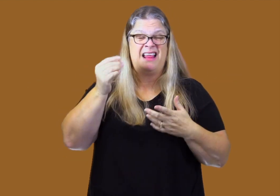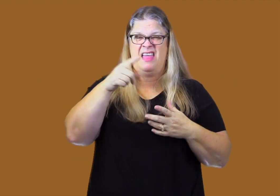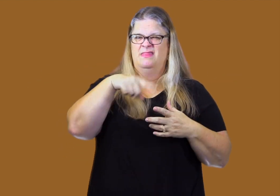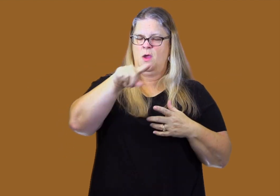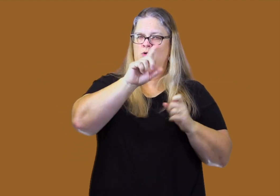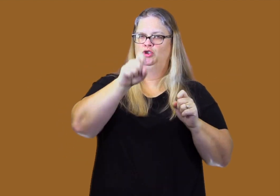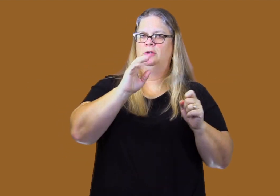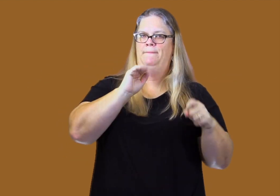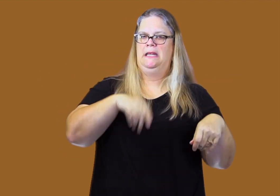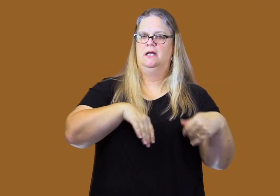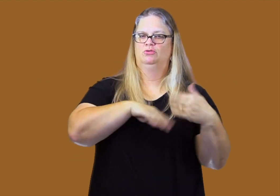And those should be addressed.